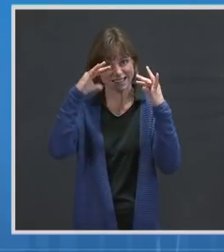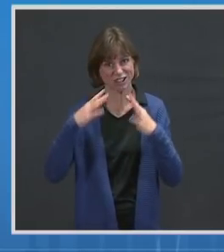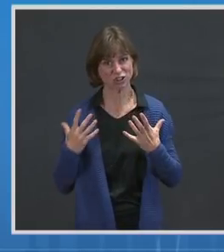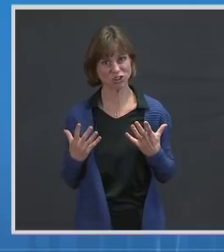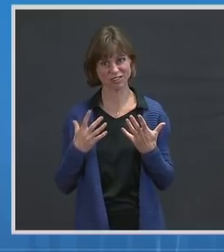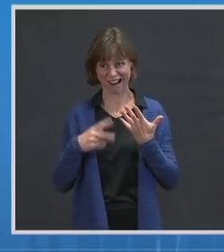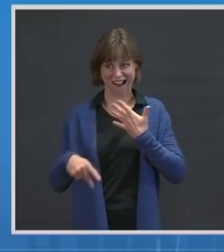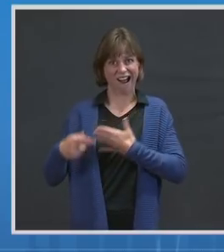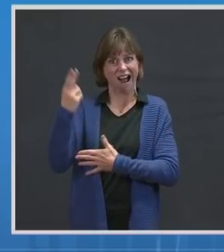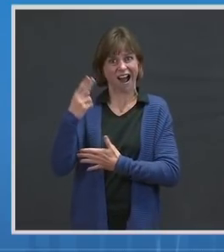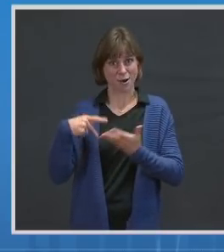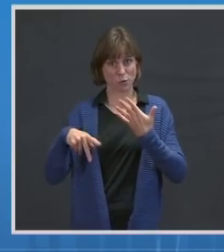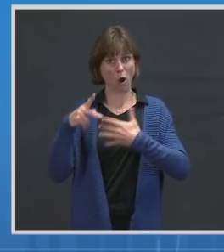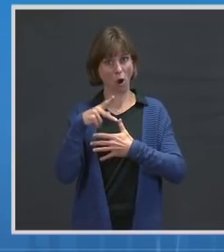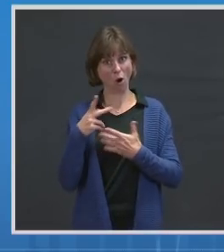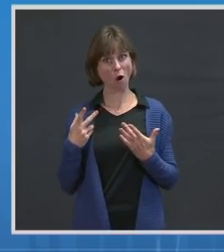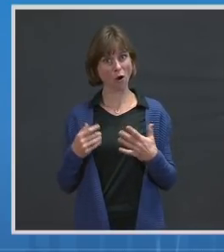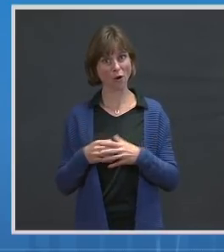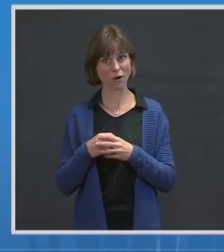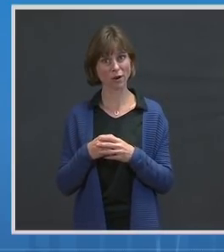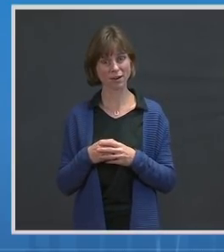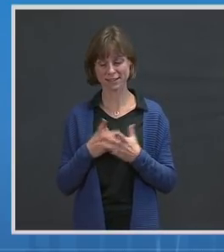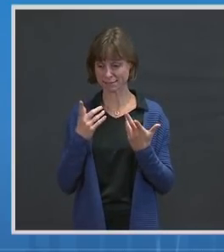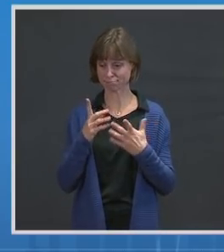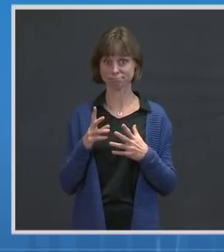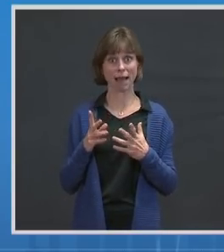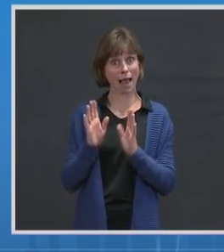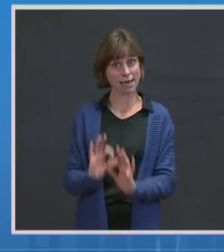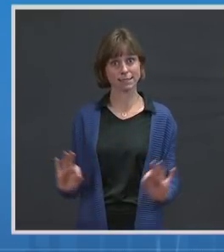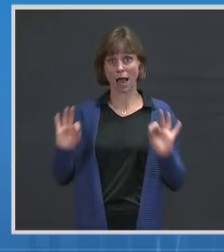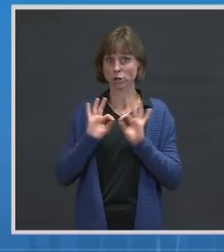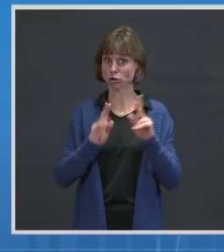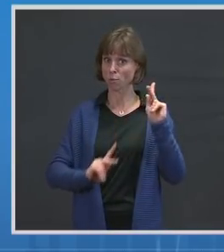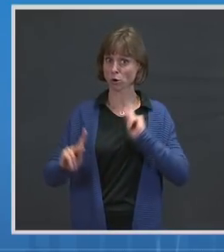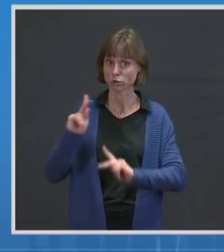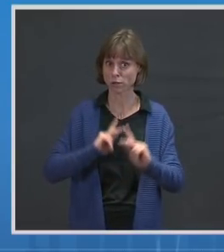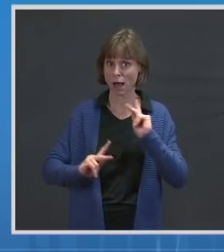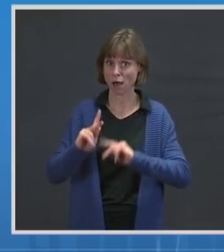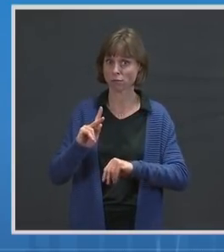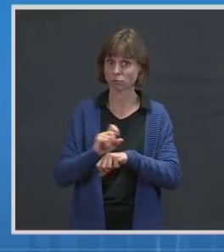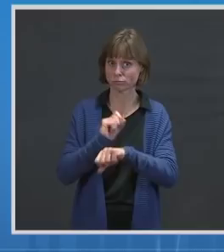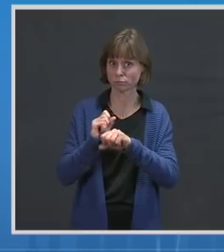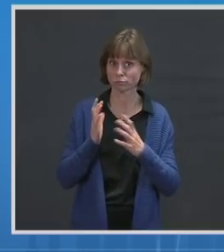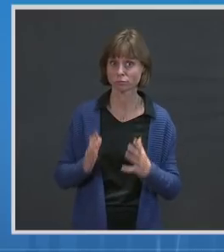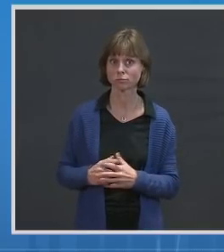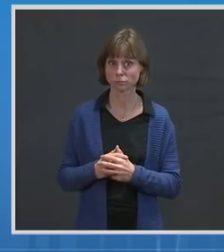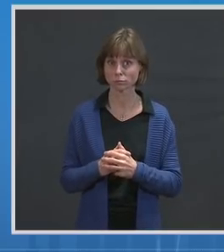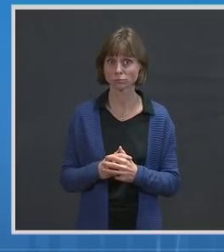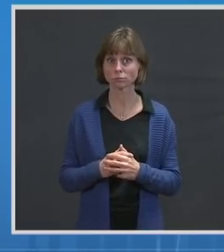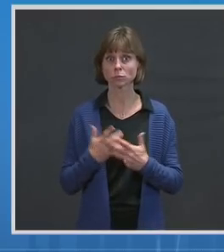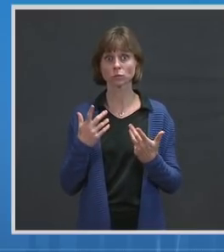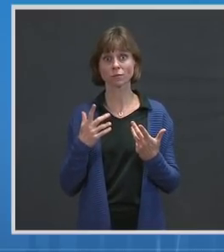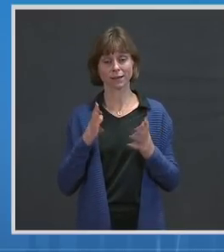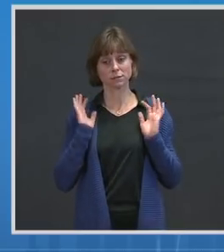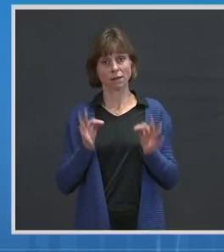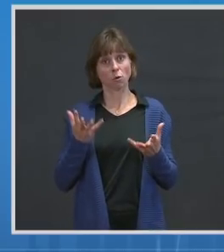within the area of essential personnel. So you definitely want to make sure that you don't get that confused.